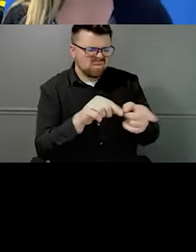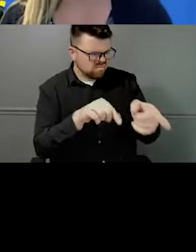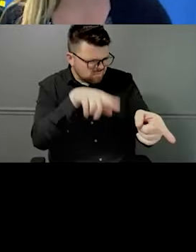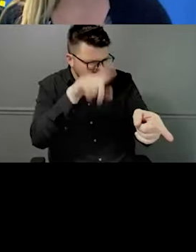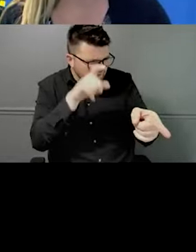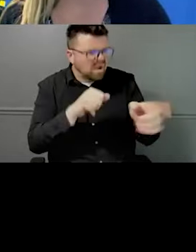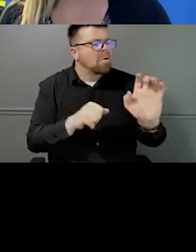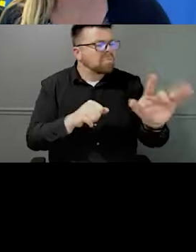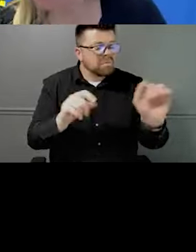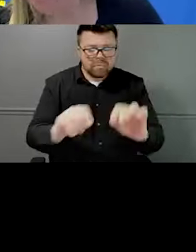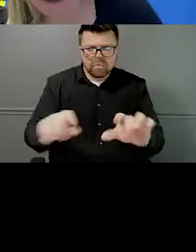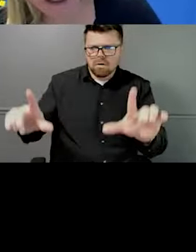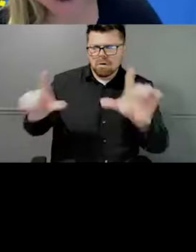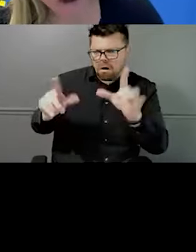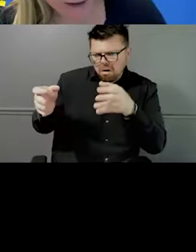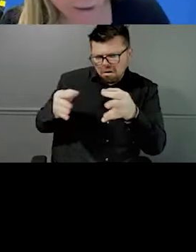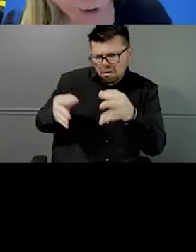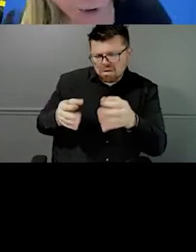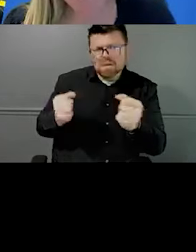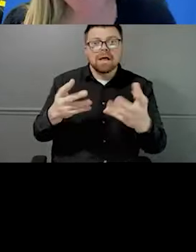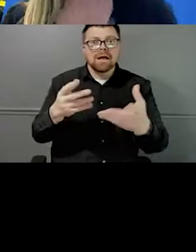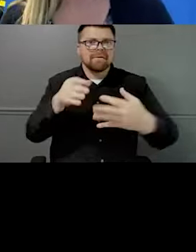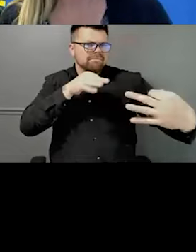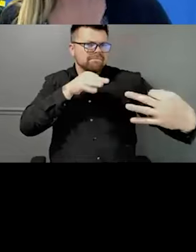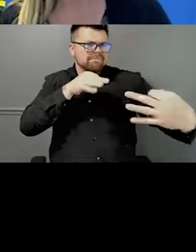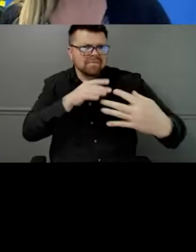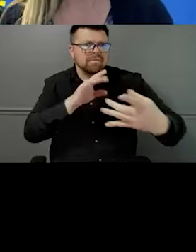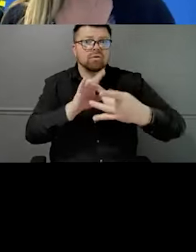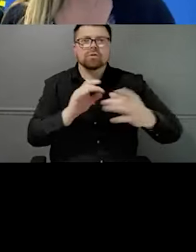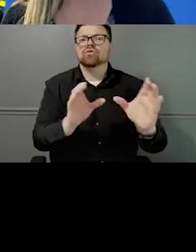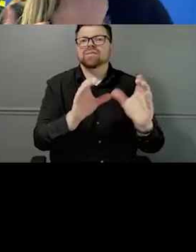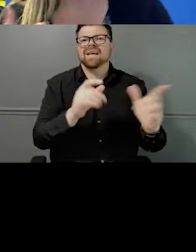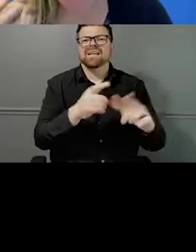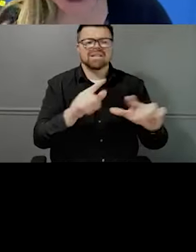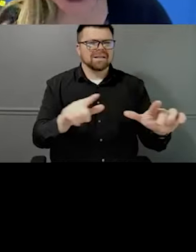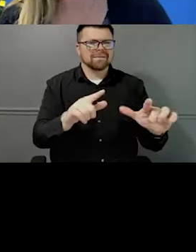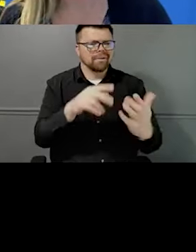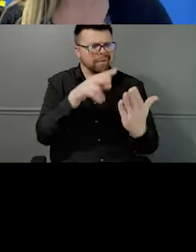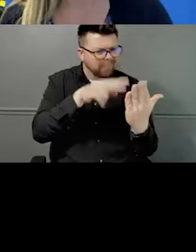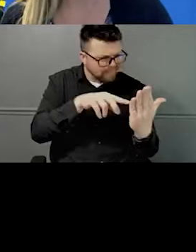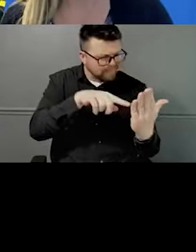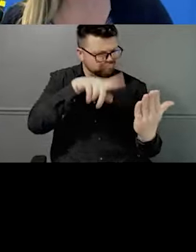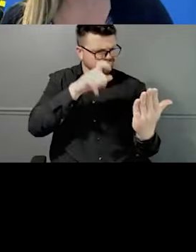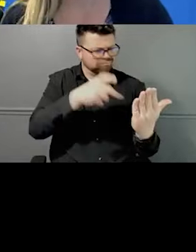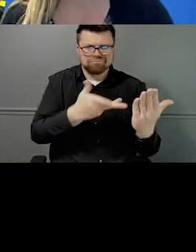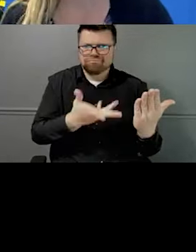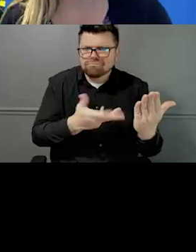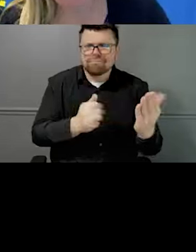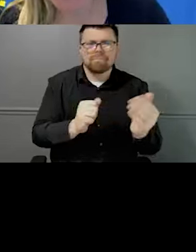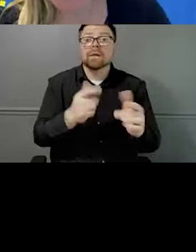regarding certification language. The language from themselves is we have